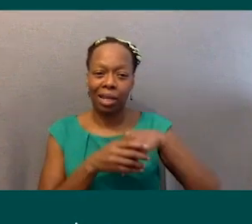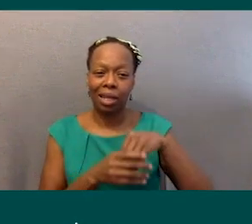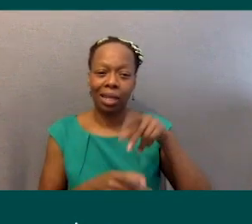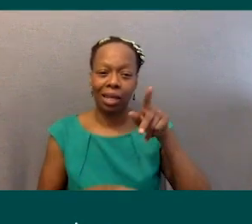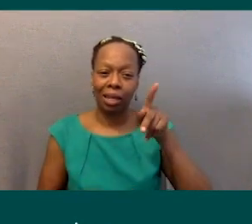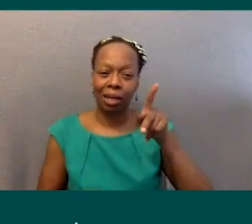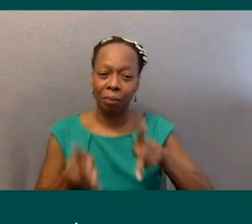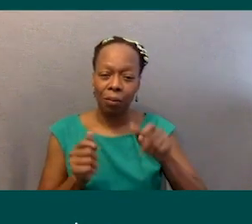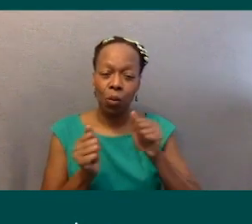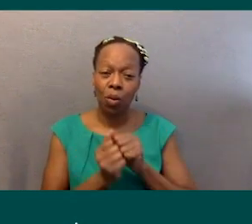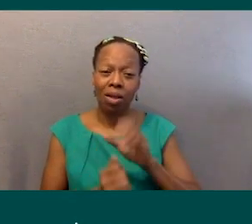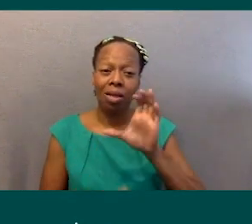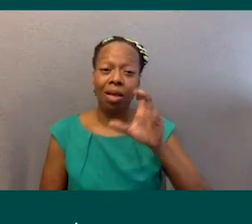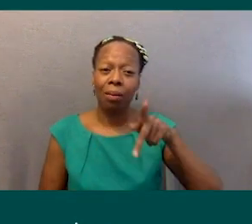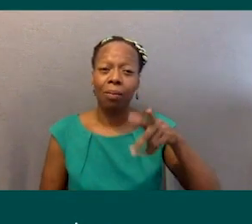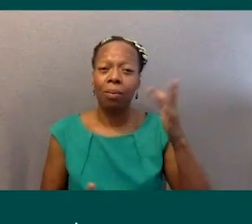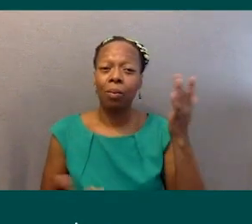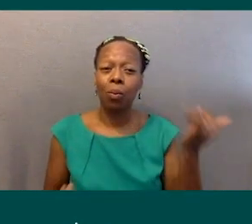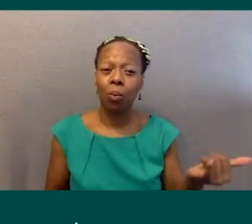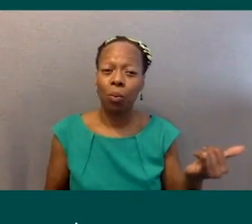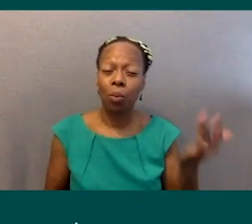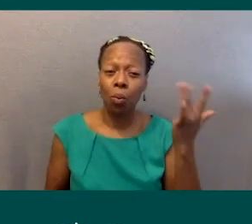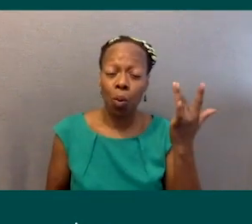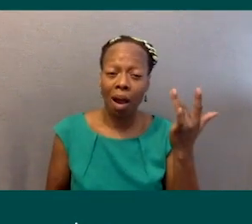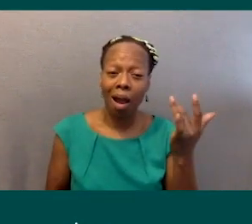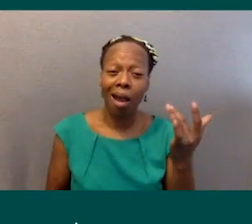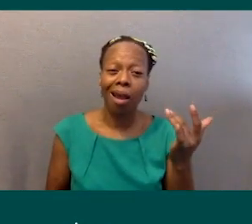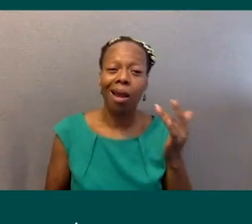because children usually about 50% of the children